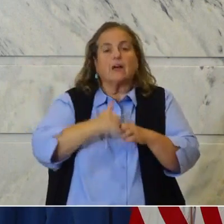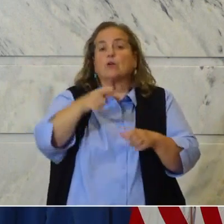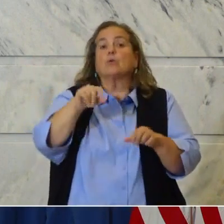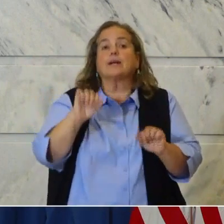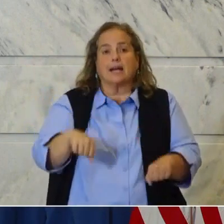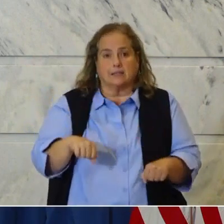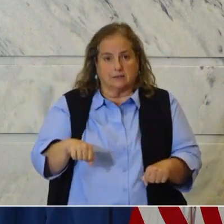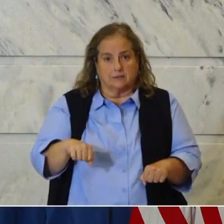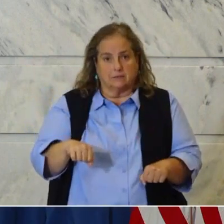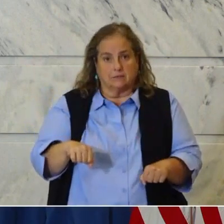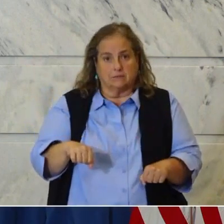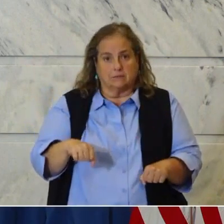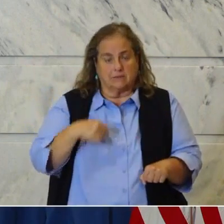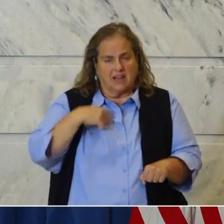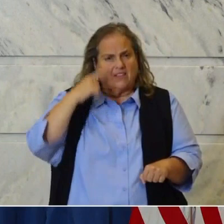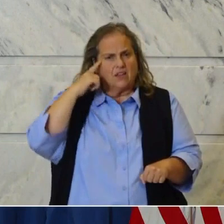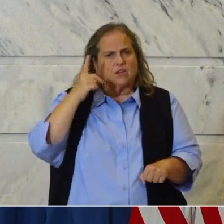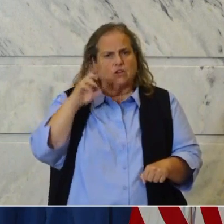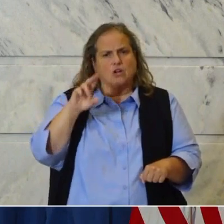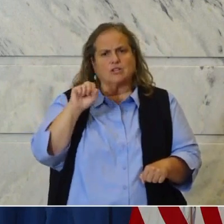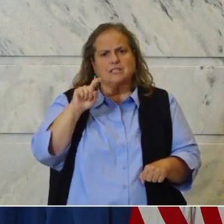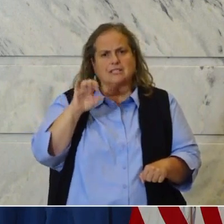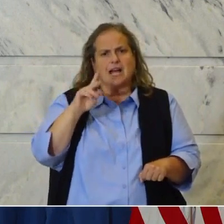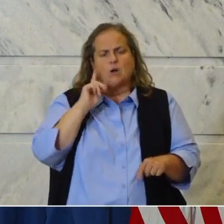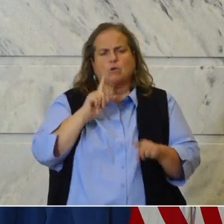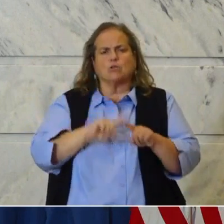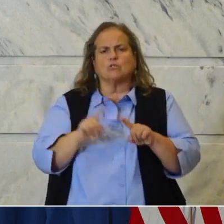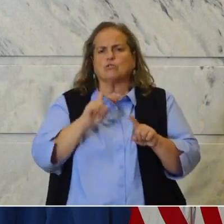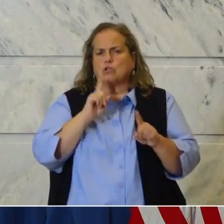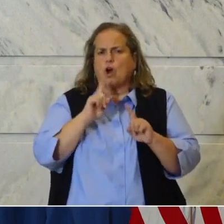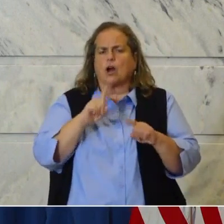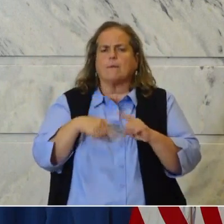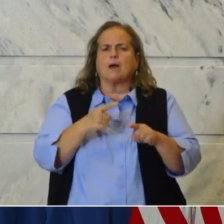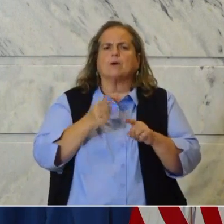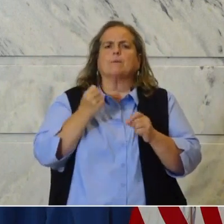And I think Dr Stacks gonna talk about a number of different things. Um,